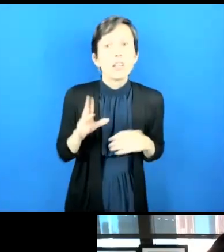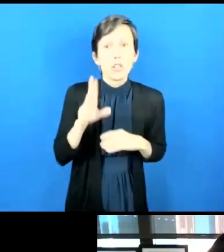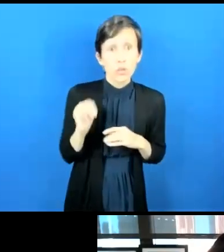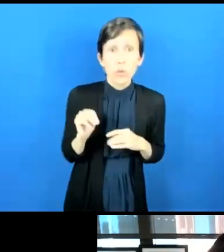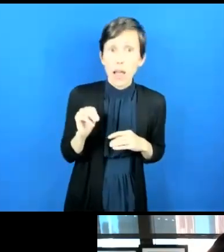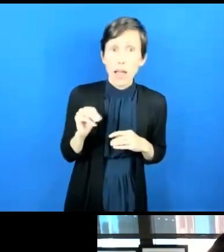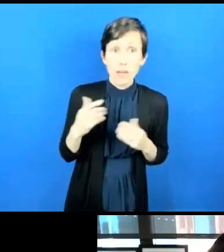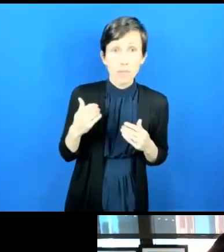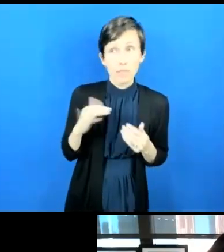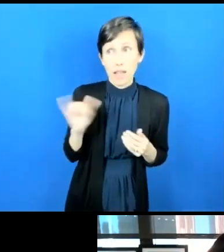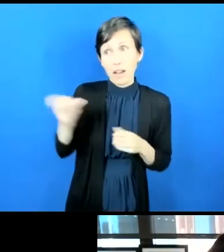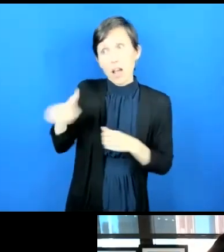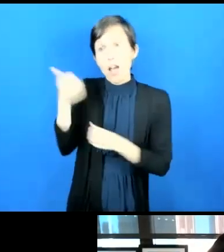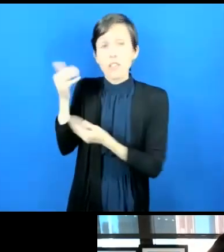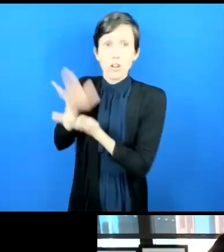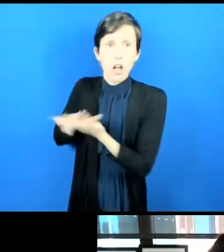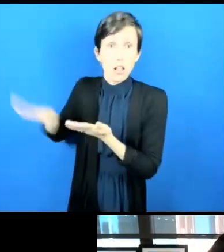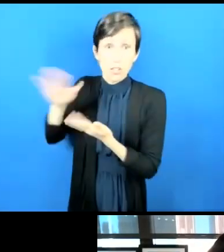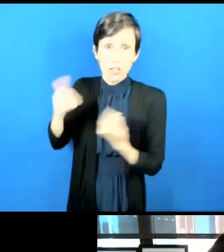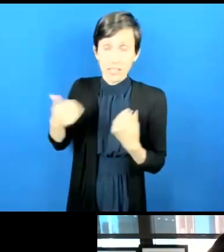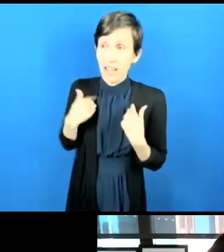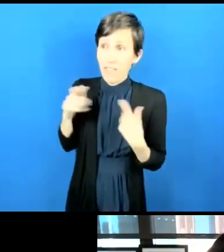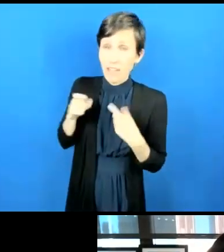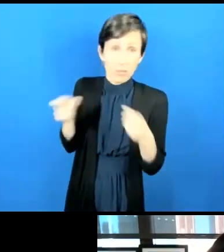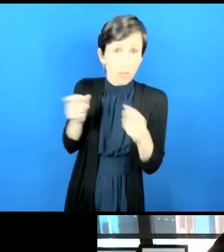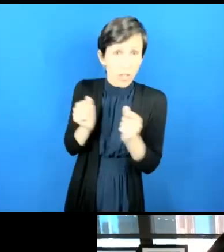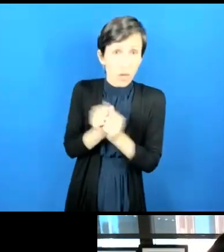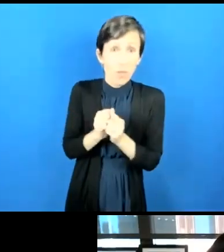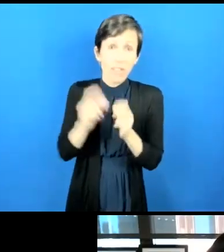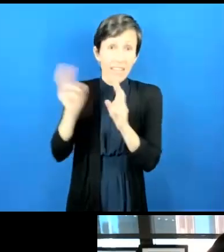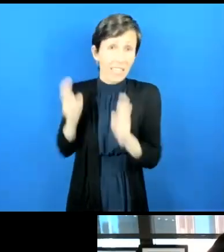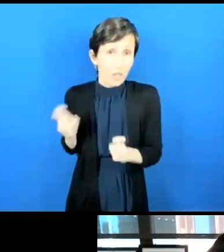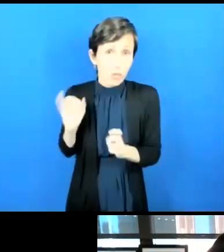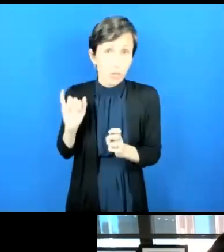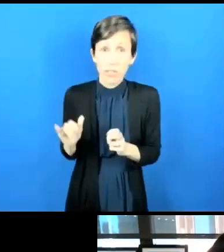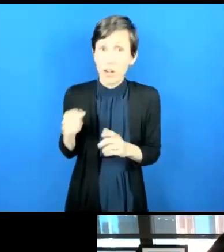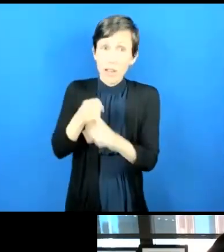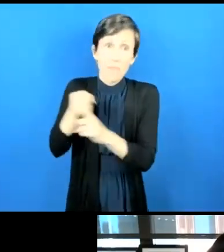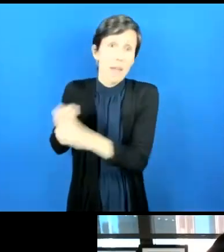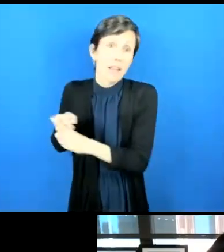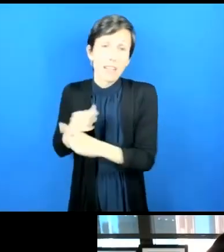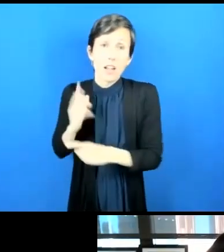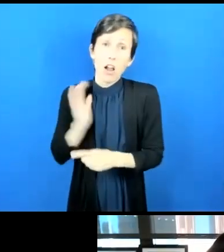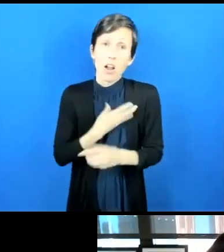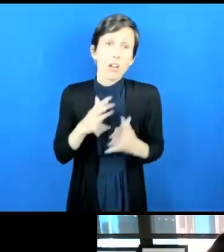that are happening nationally and globally. And how can DEI work be a part of helping, you know,